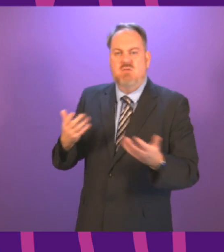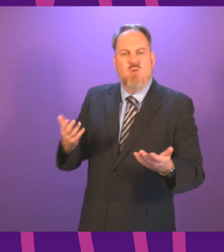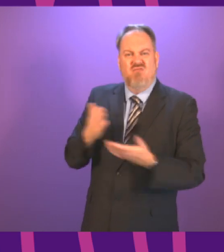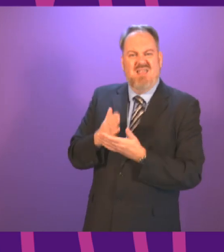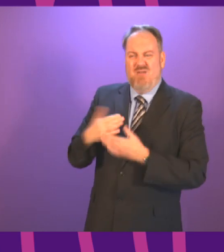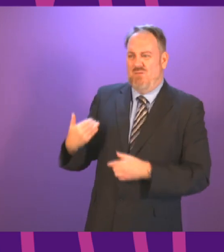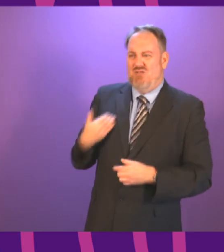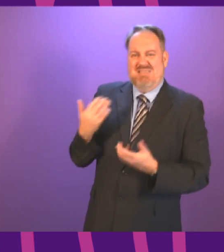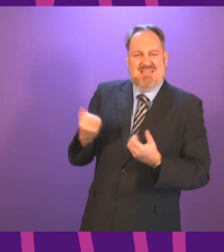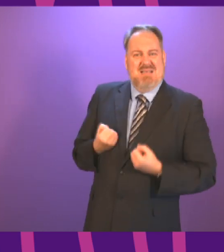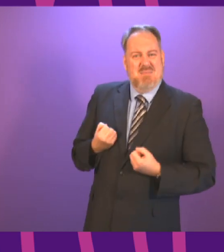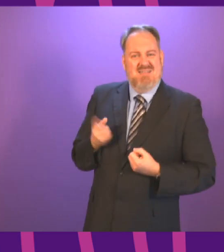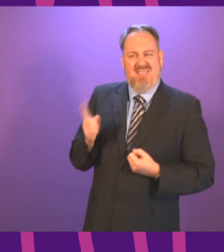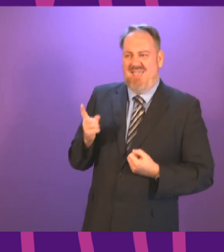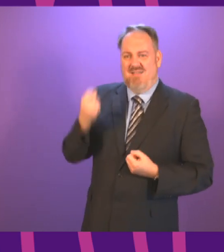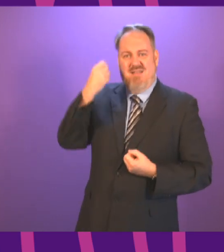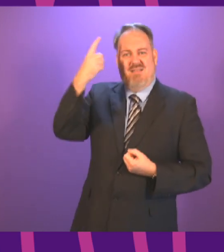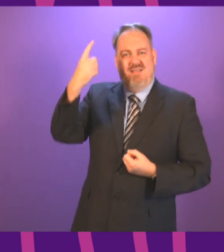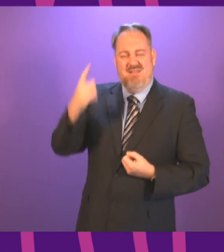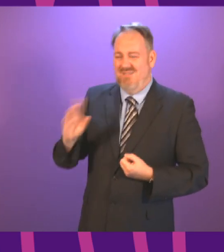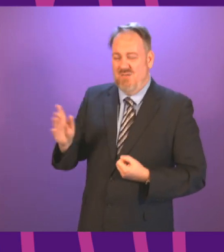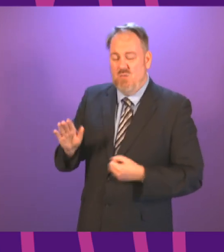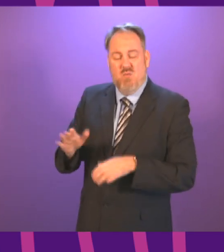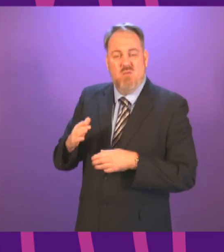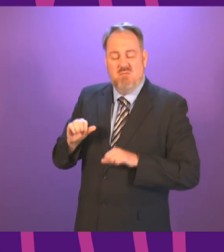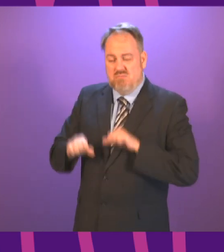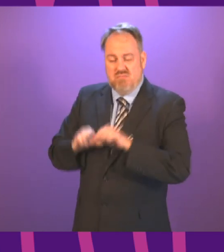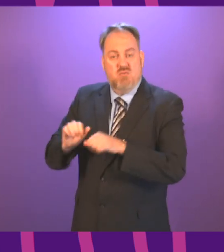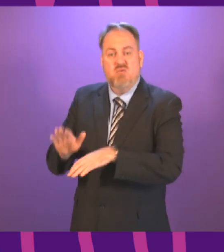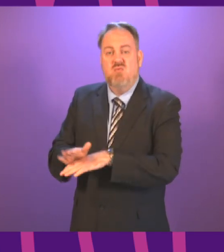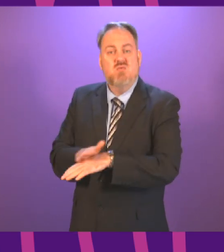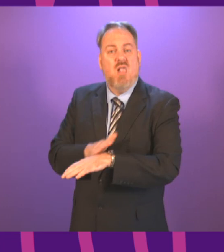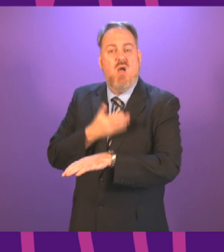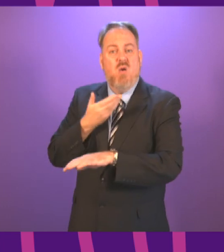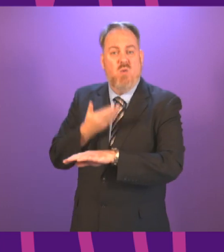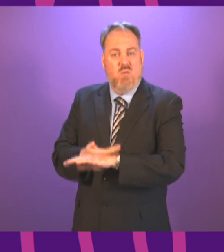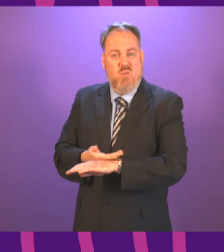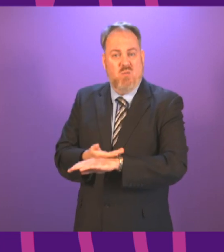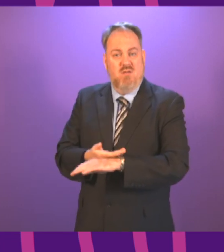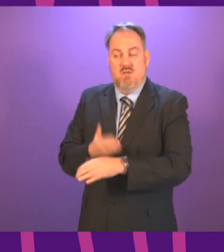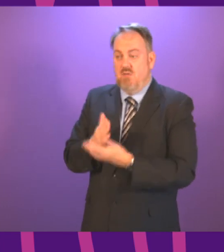The scale of this is insufficient; we need to move much faster than we have done so far.